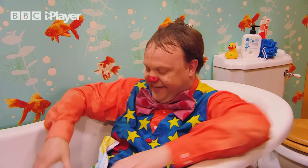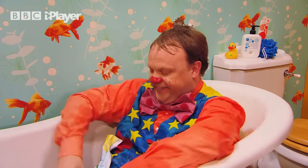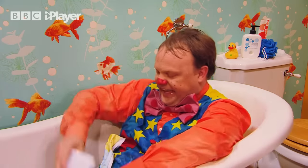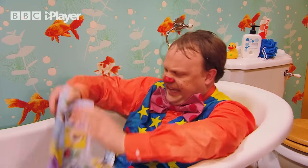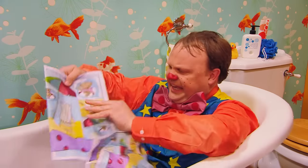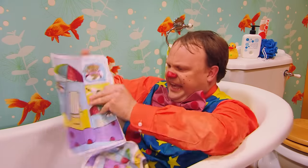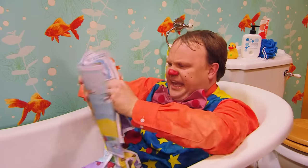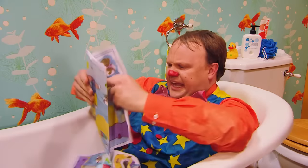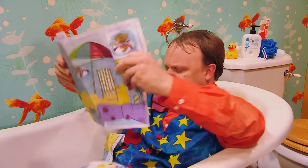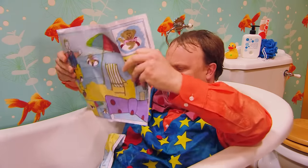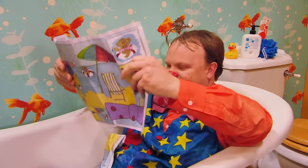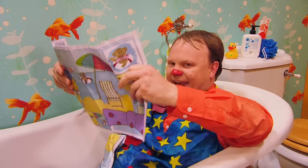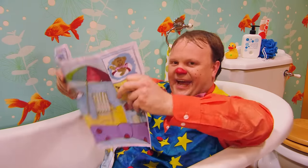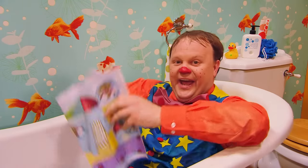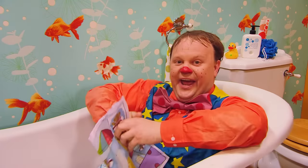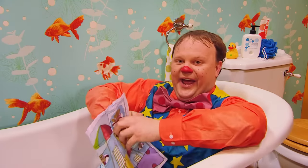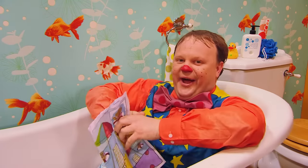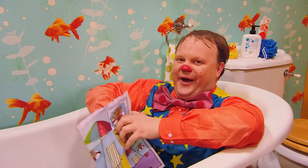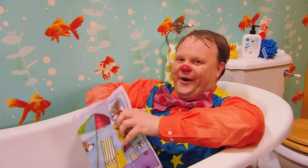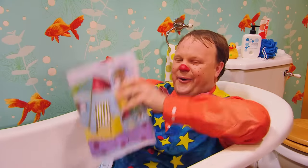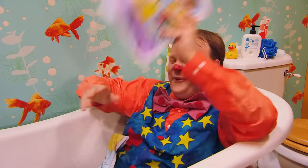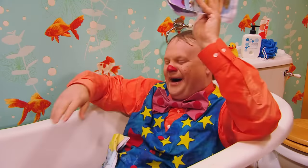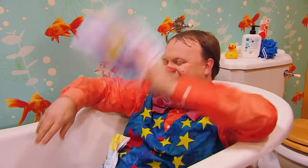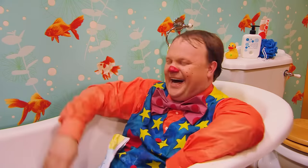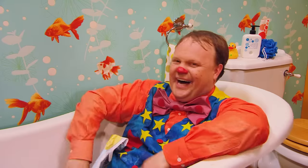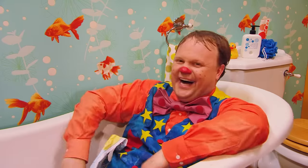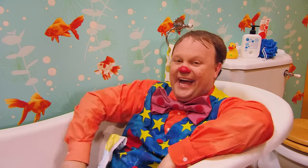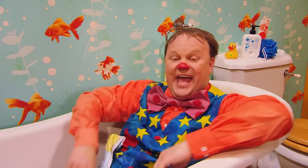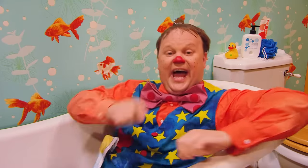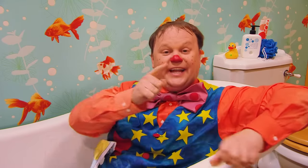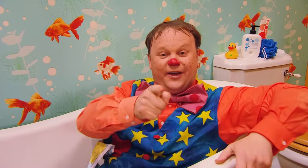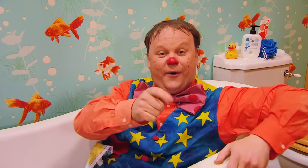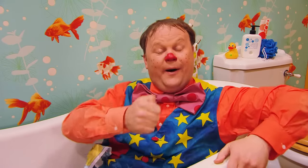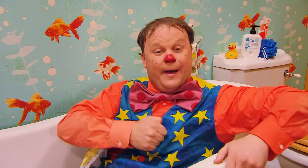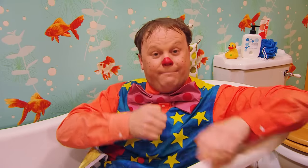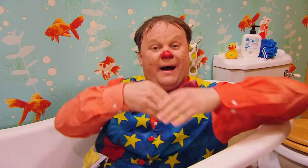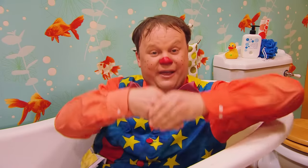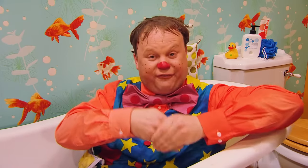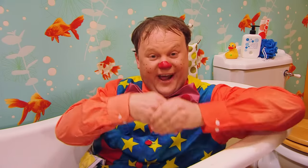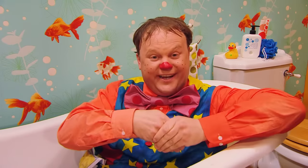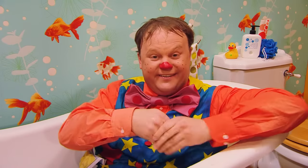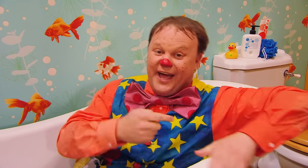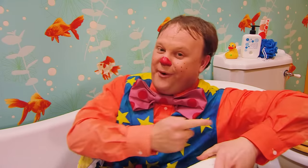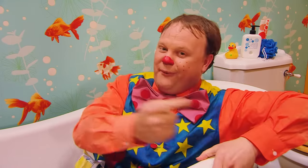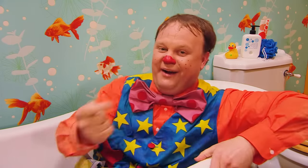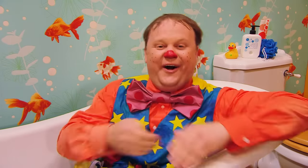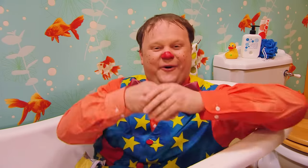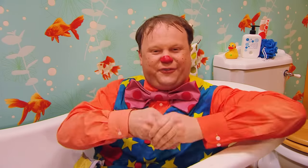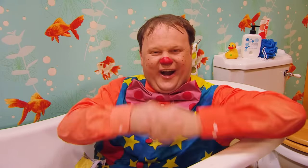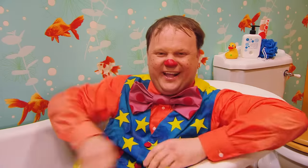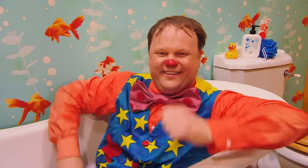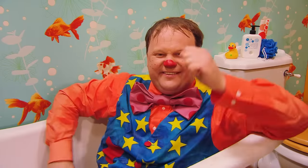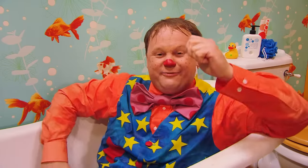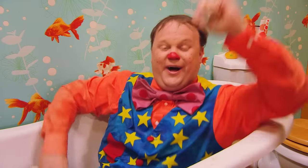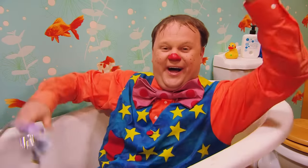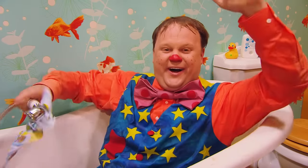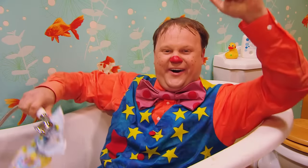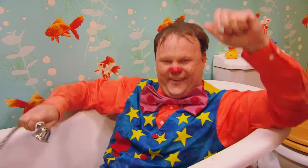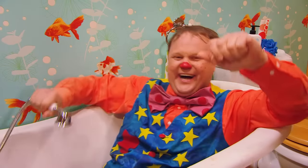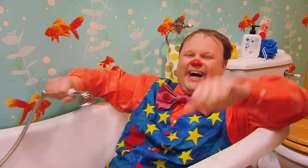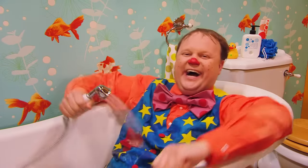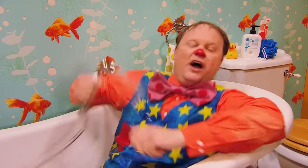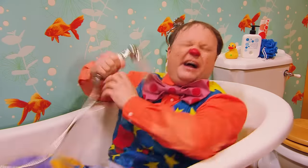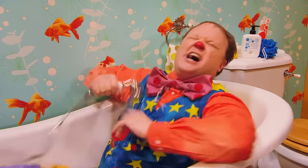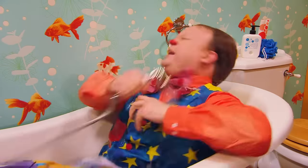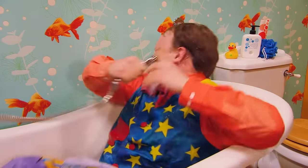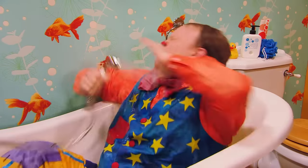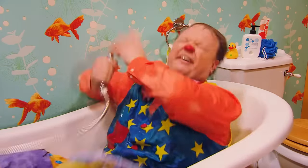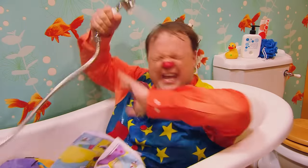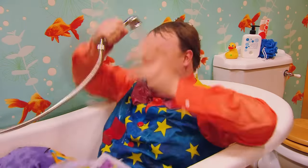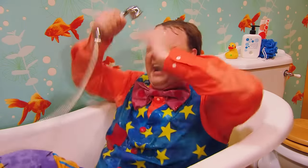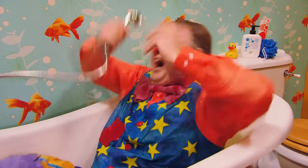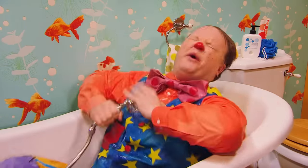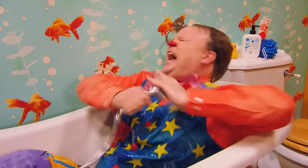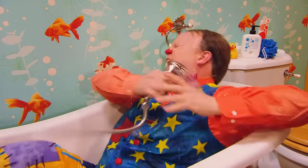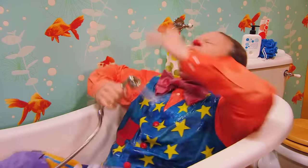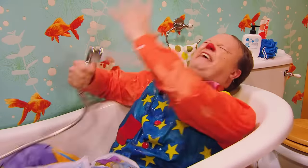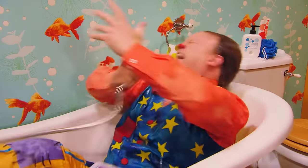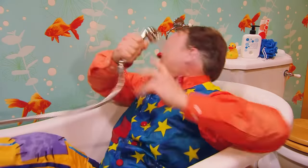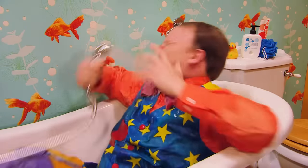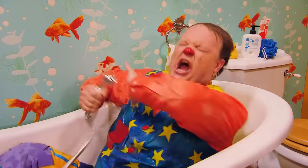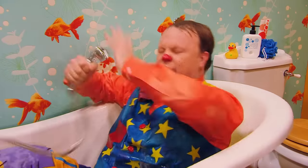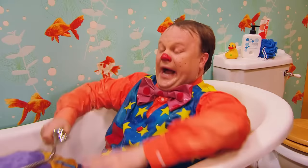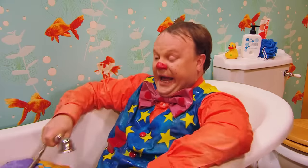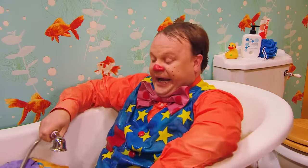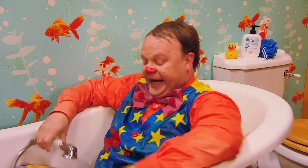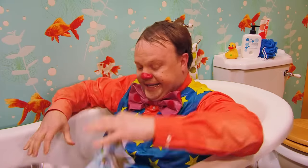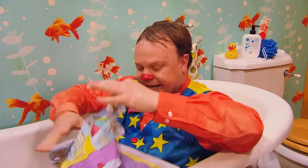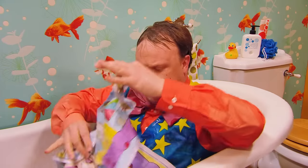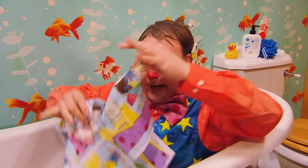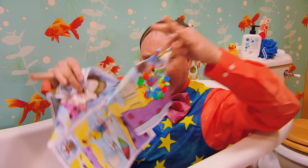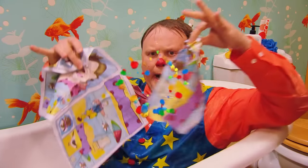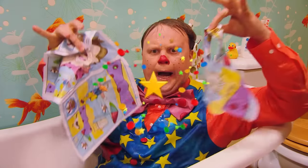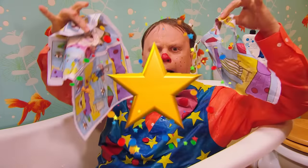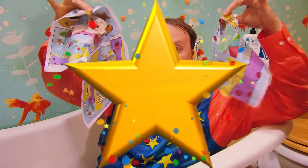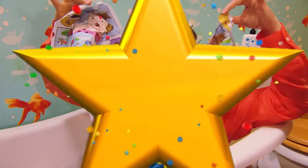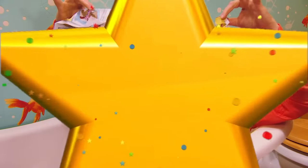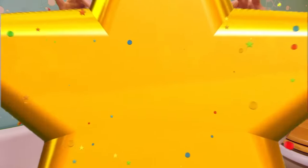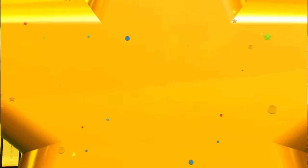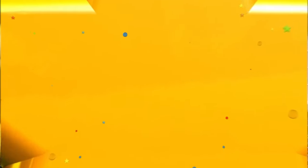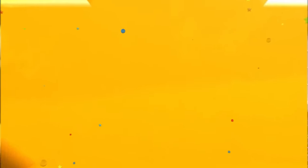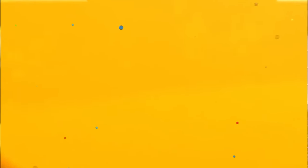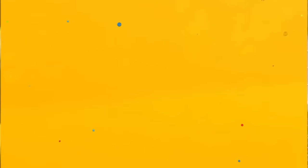thank you mr tumble you're a funny friend and you're my friend we're all friends